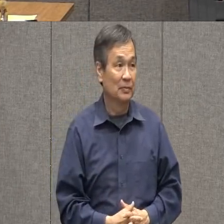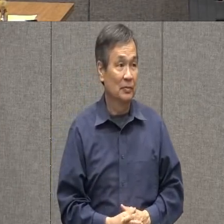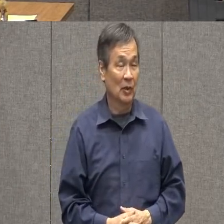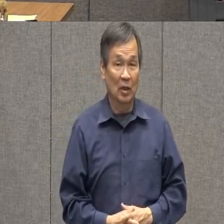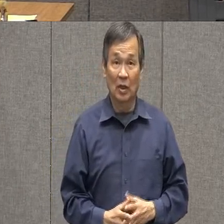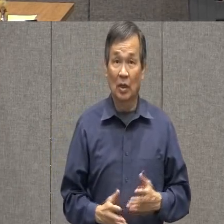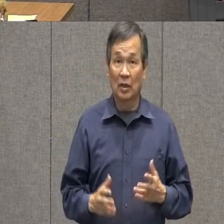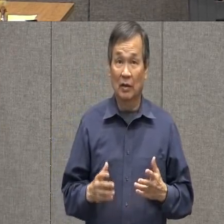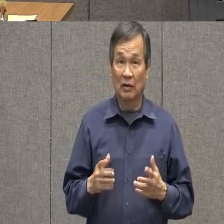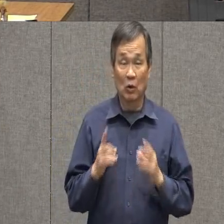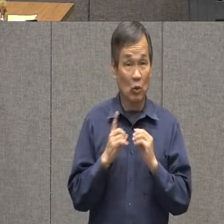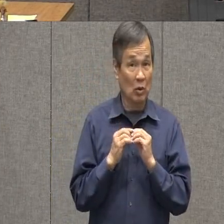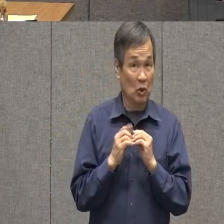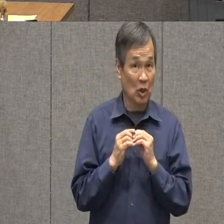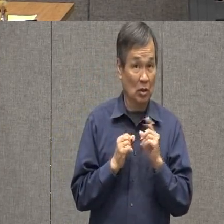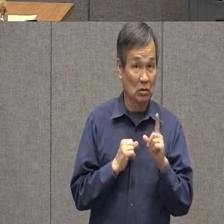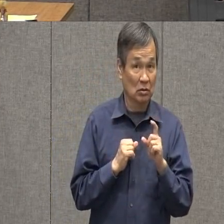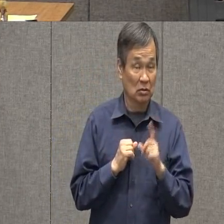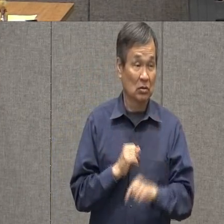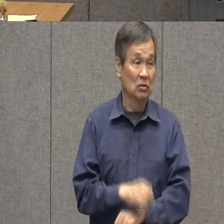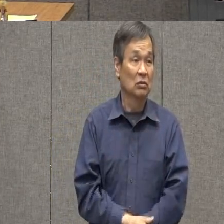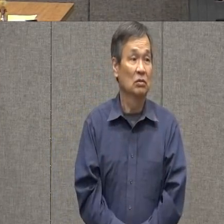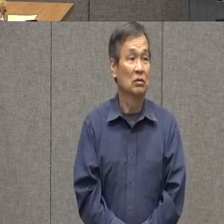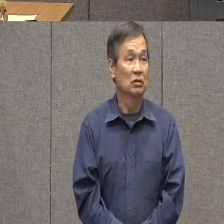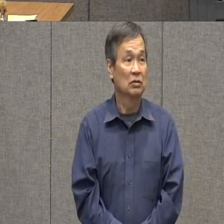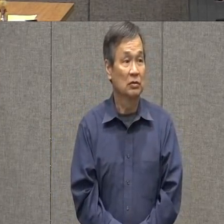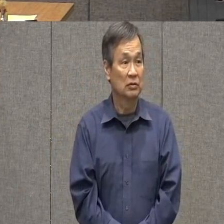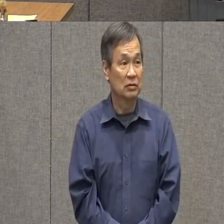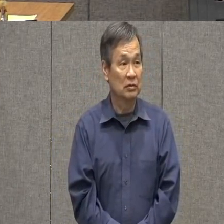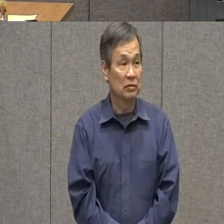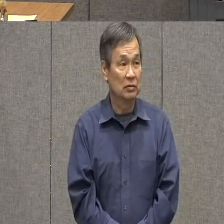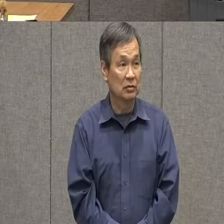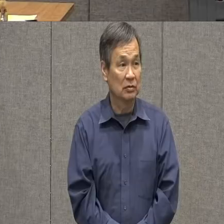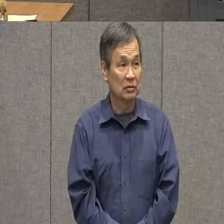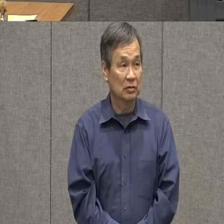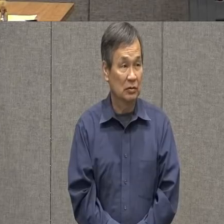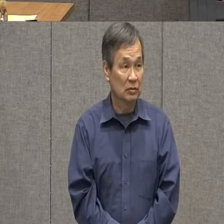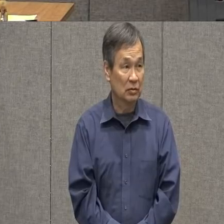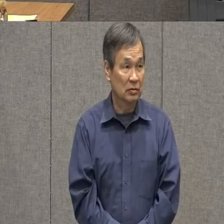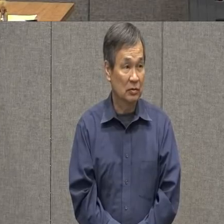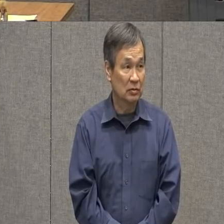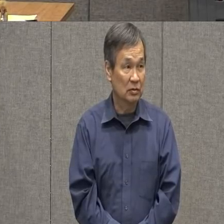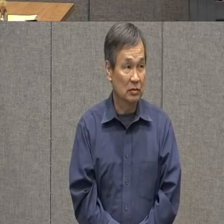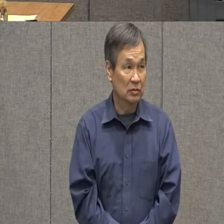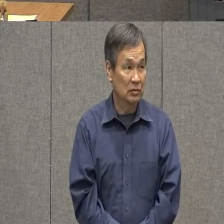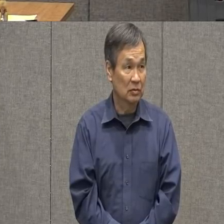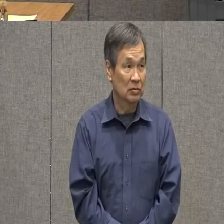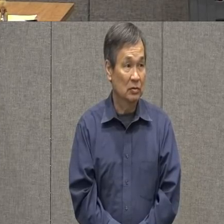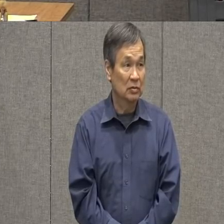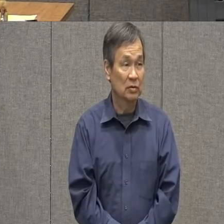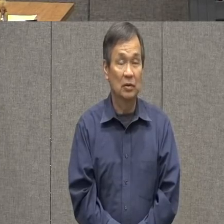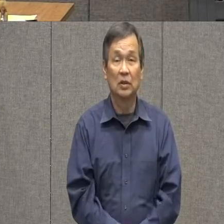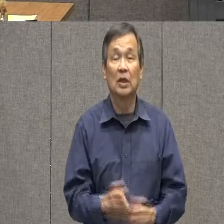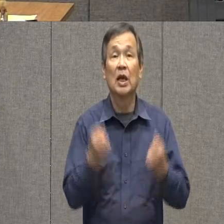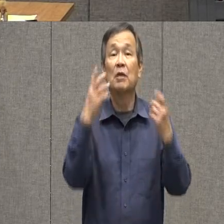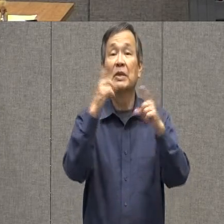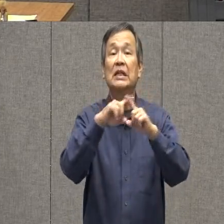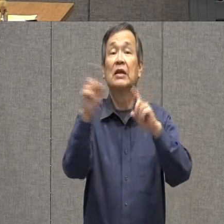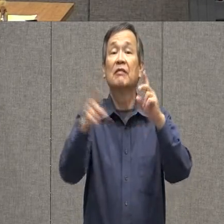Do we need one more example? I think so. (clapping) And real quick, I want to remind you there's many kinds of lines.